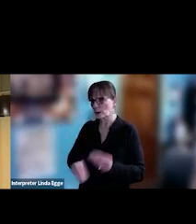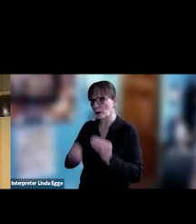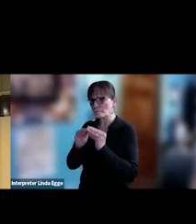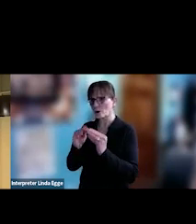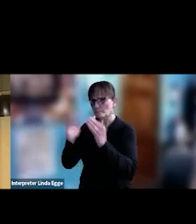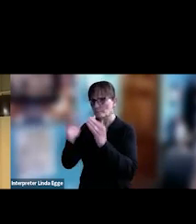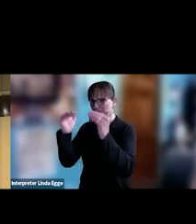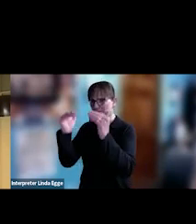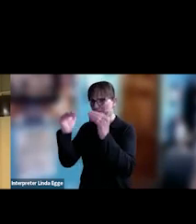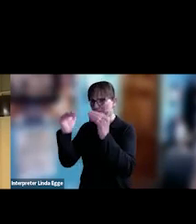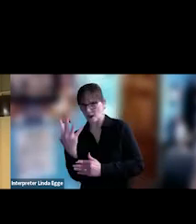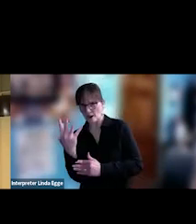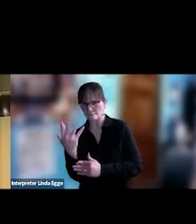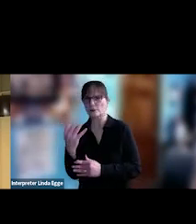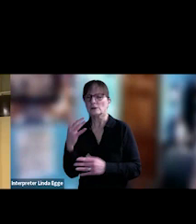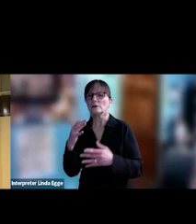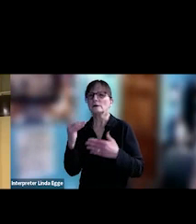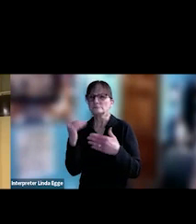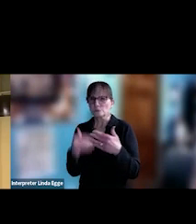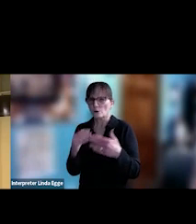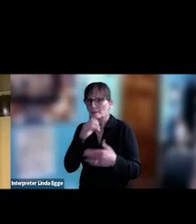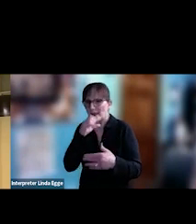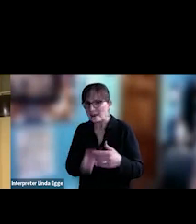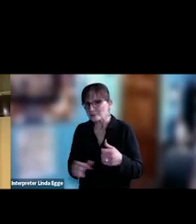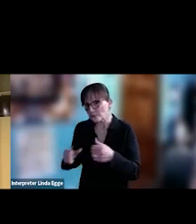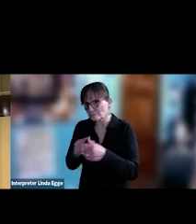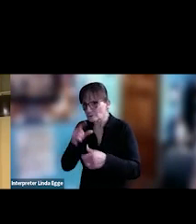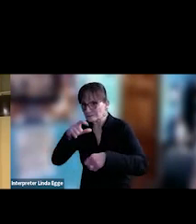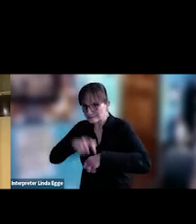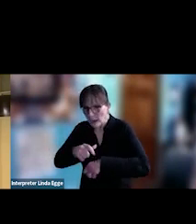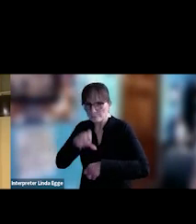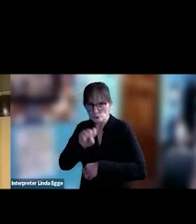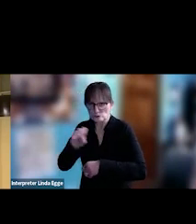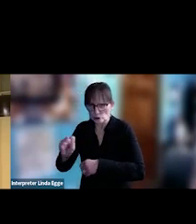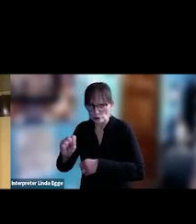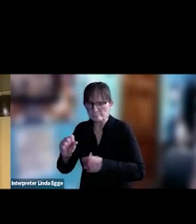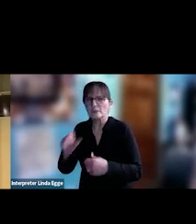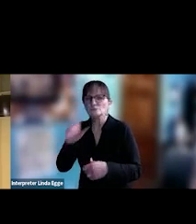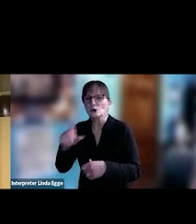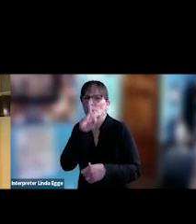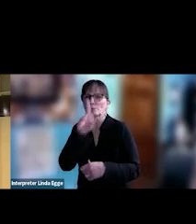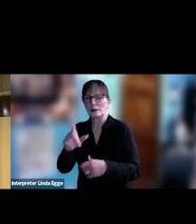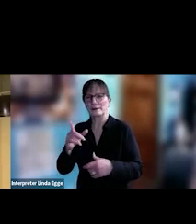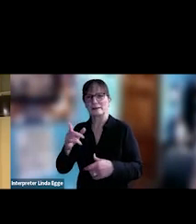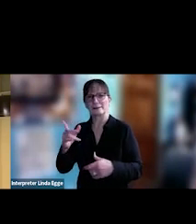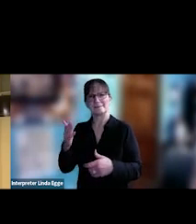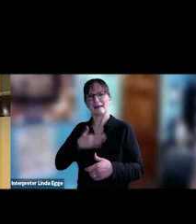and this is where Social Security considers age for the first time. So we really are so glad folks get a, you know,